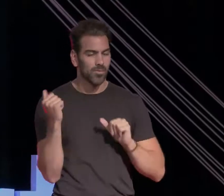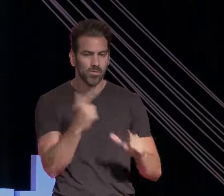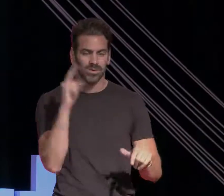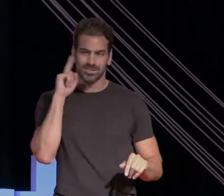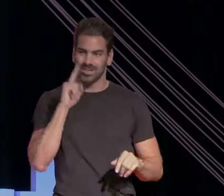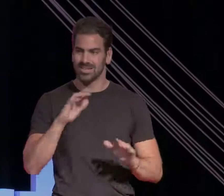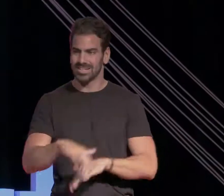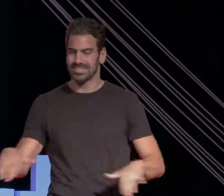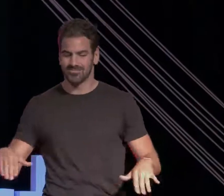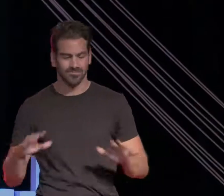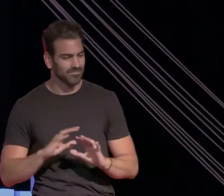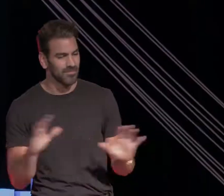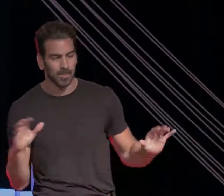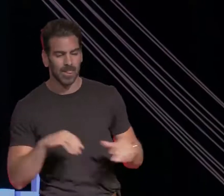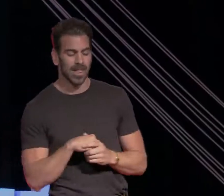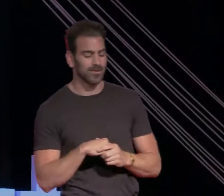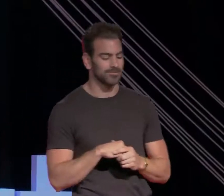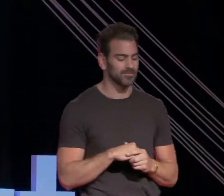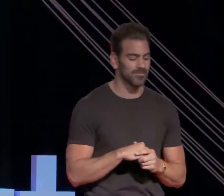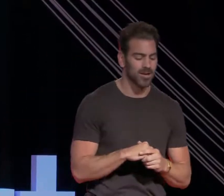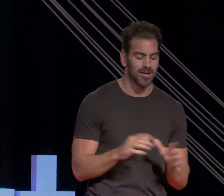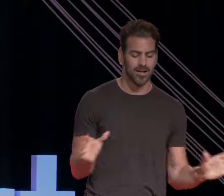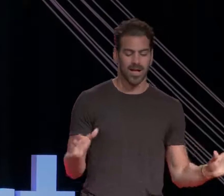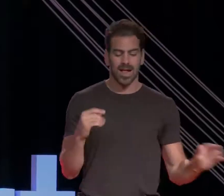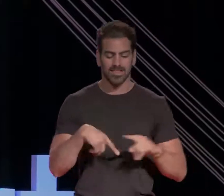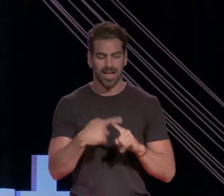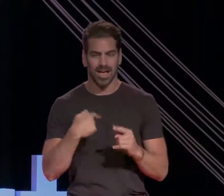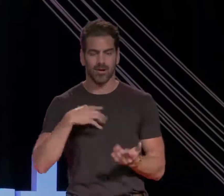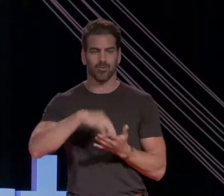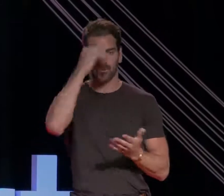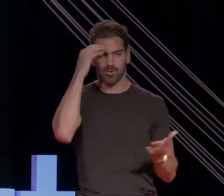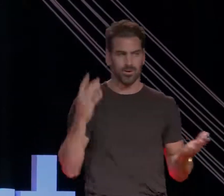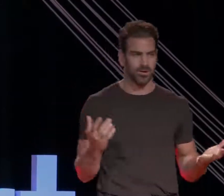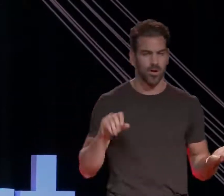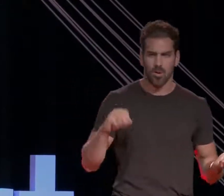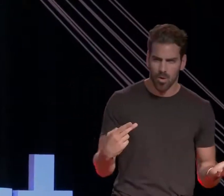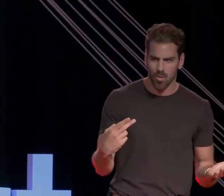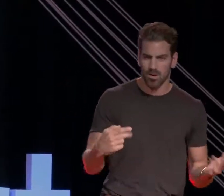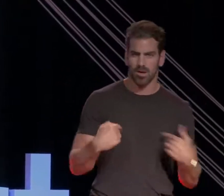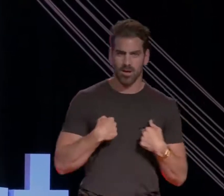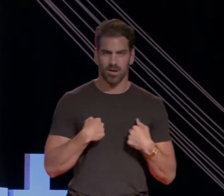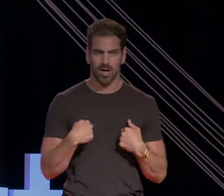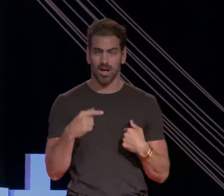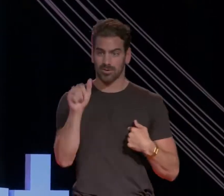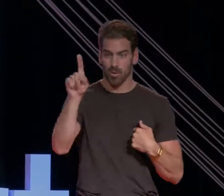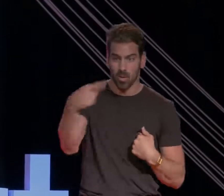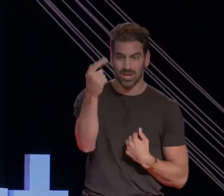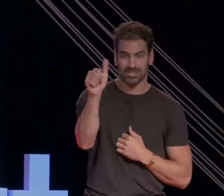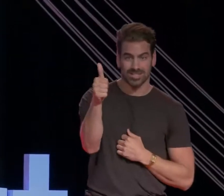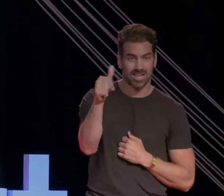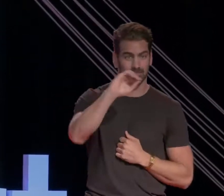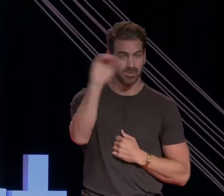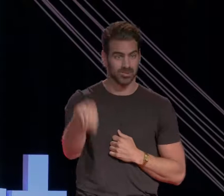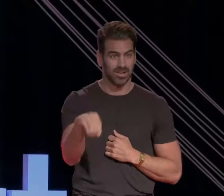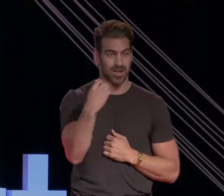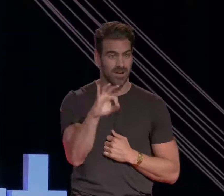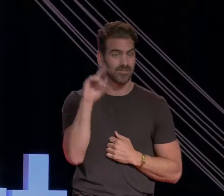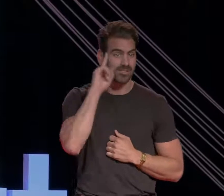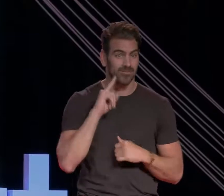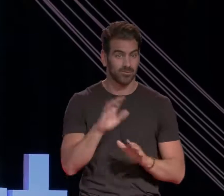signs of brain damage in my research i also found that i'm a part of an even smaller group